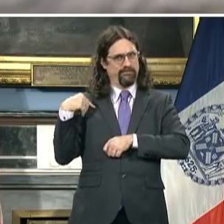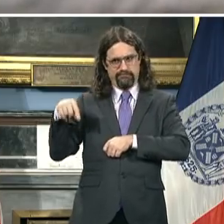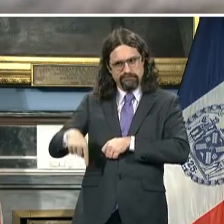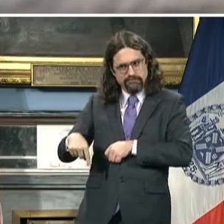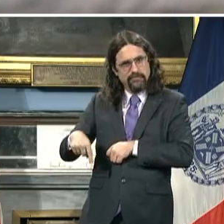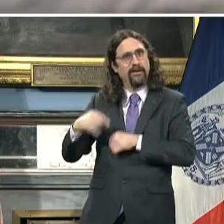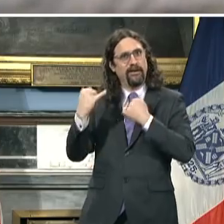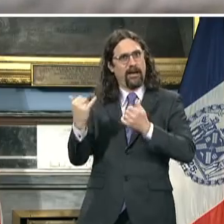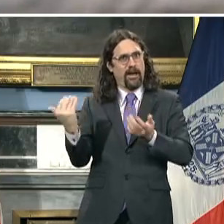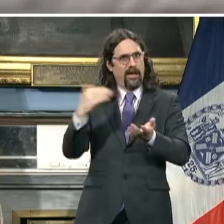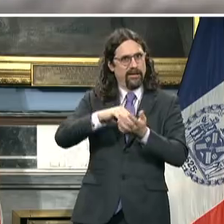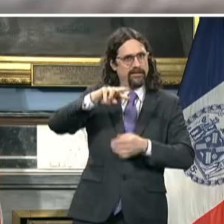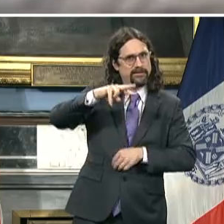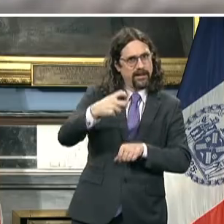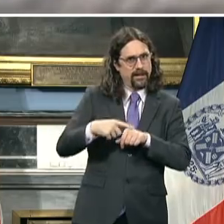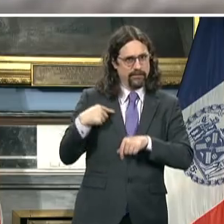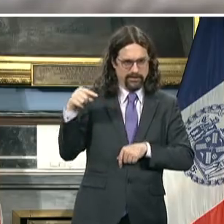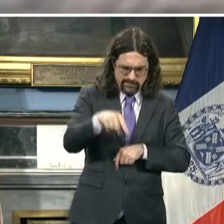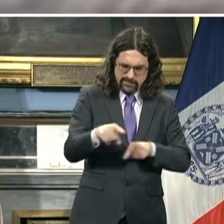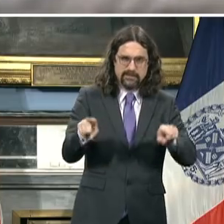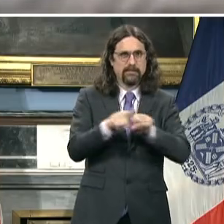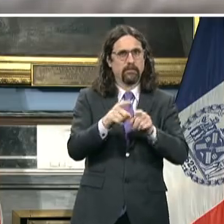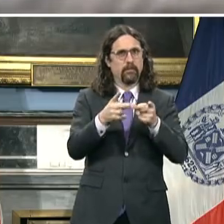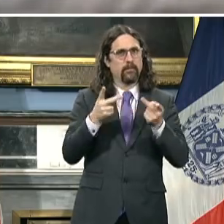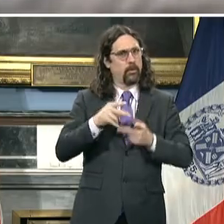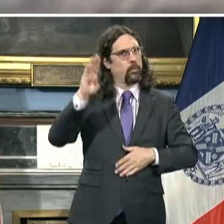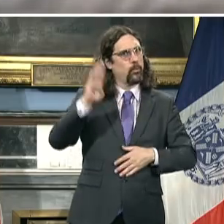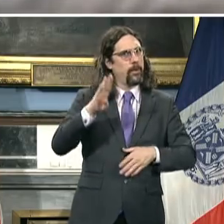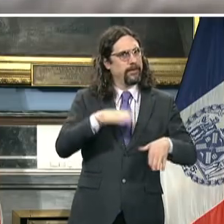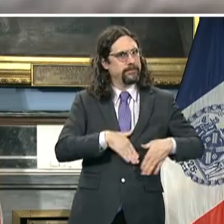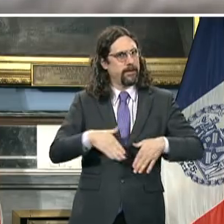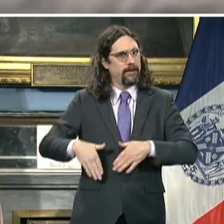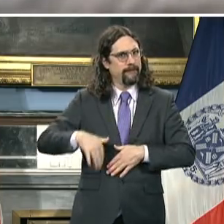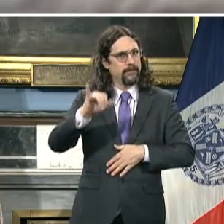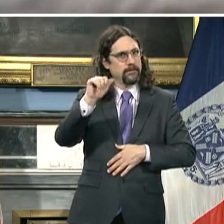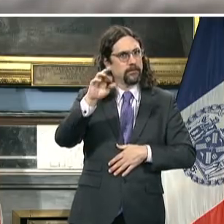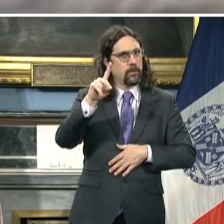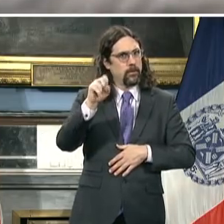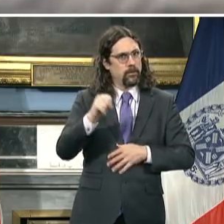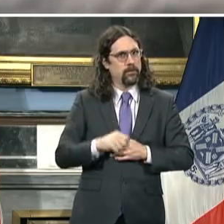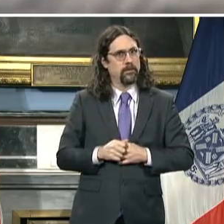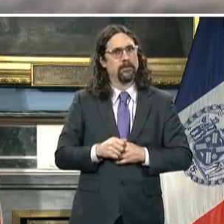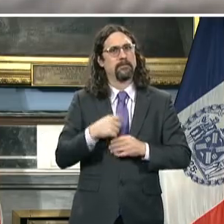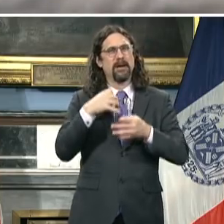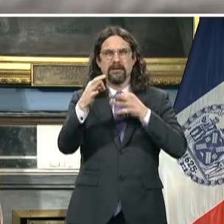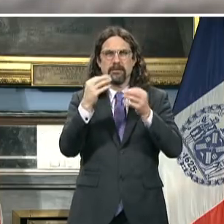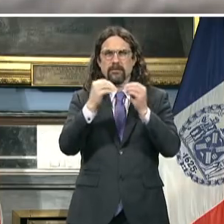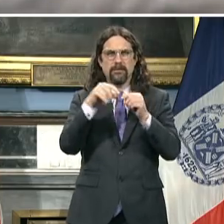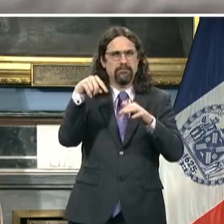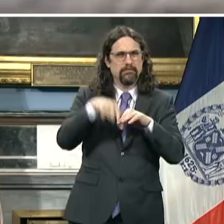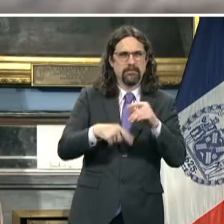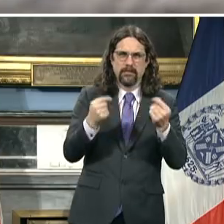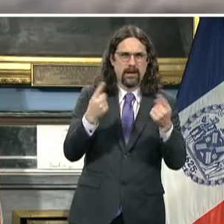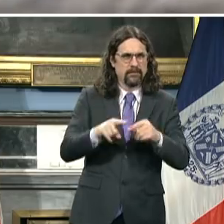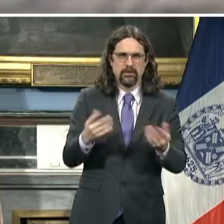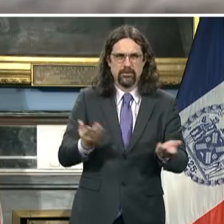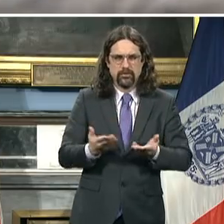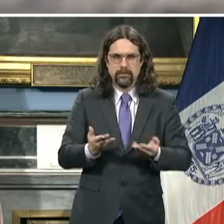WHAT WE'RE SEEING DATOYIS EUAQLLY INSPIRING. TWO COMPANIES THAT GOT TOGETHER HERE IN THE